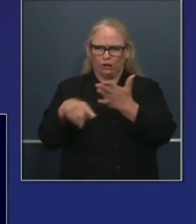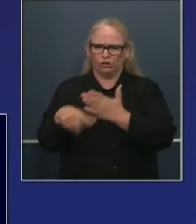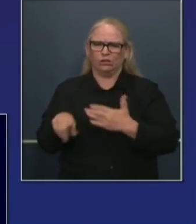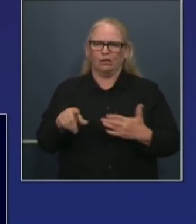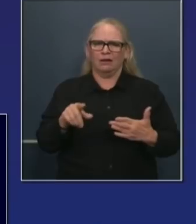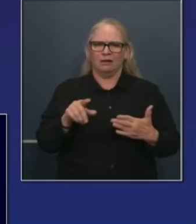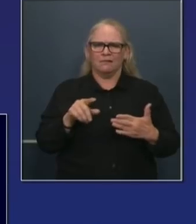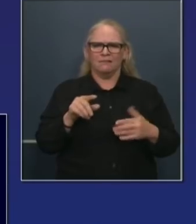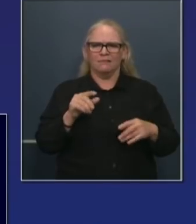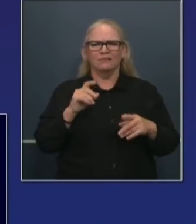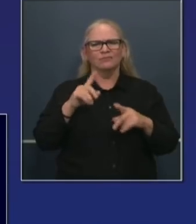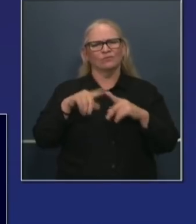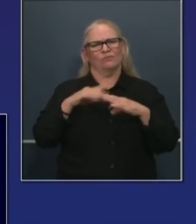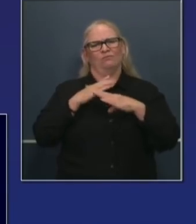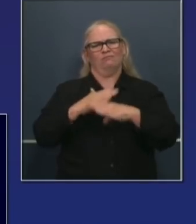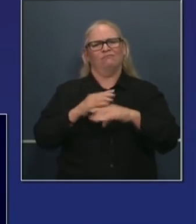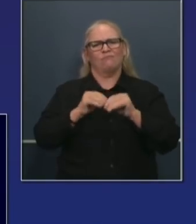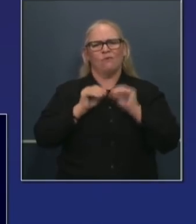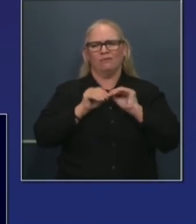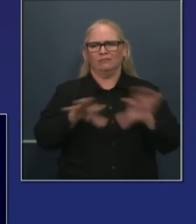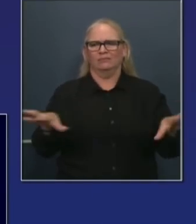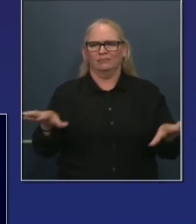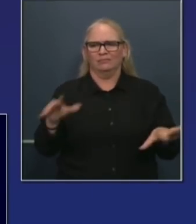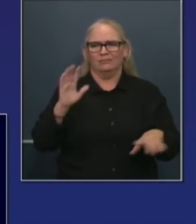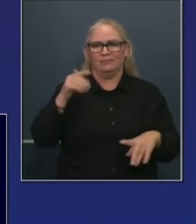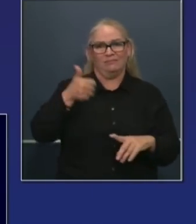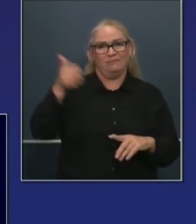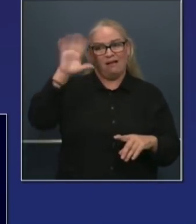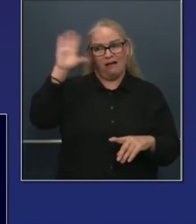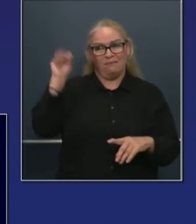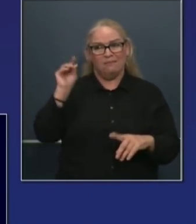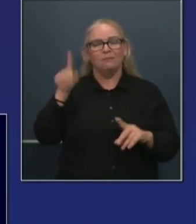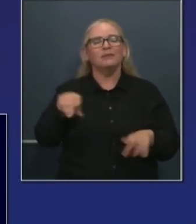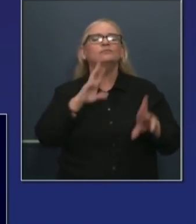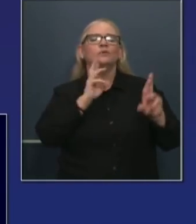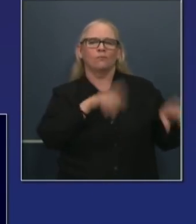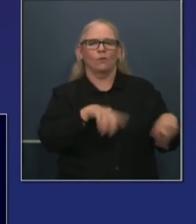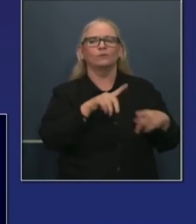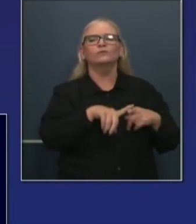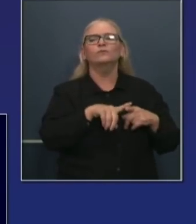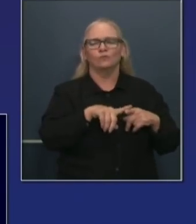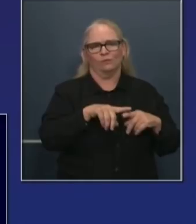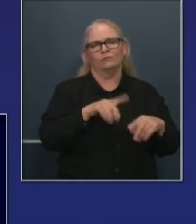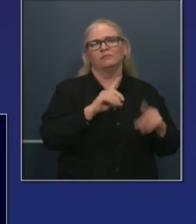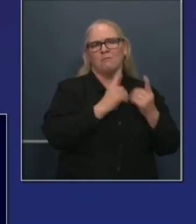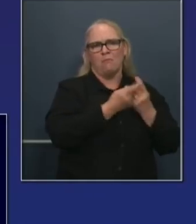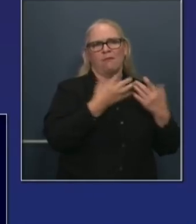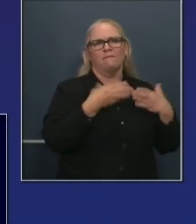POTENTIALLY SUPPORT EXPANSION OF TESTING SO WE THINK THAT STRENGTHENING THE POLL REPORT